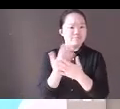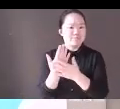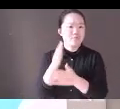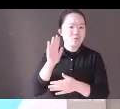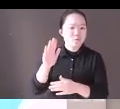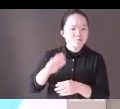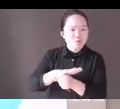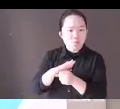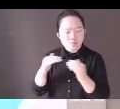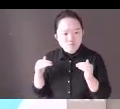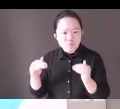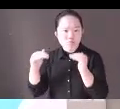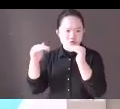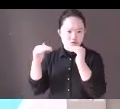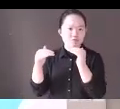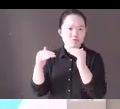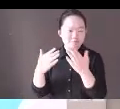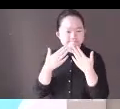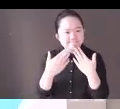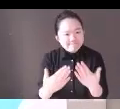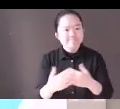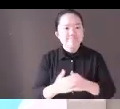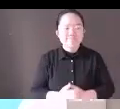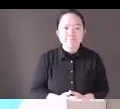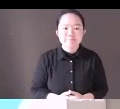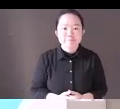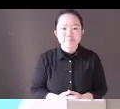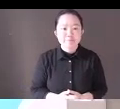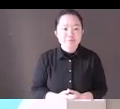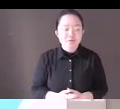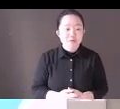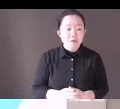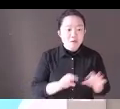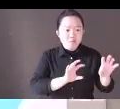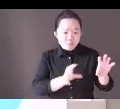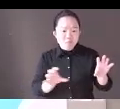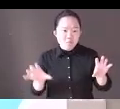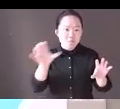the uh the requirements from our members in all different regions and and cities and countries in